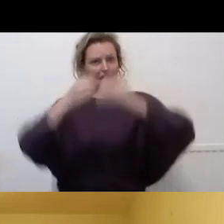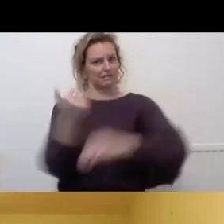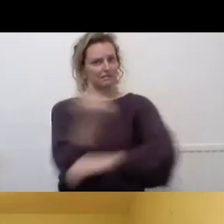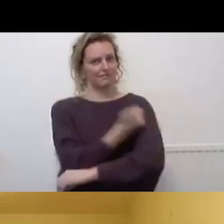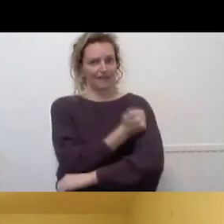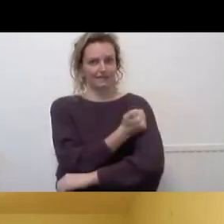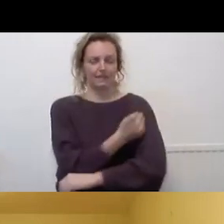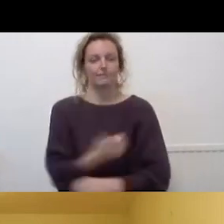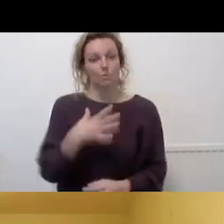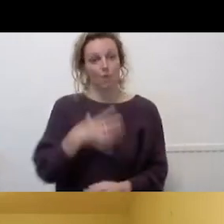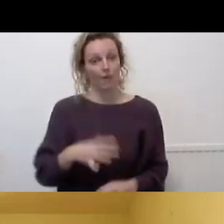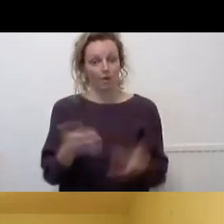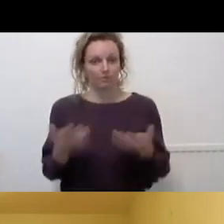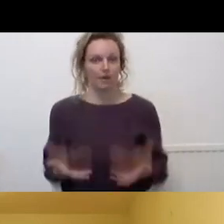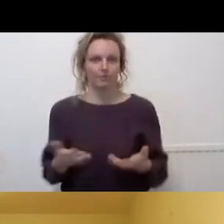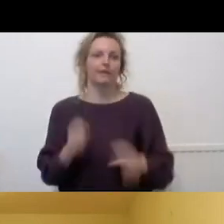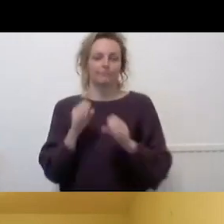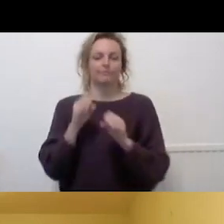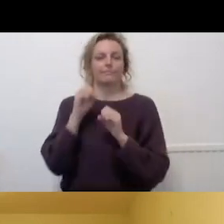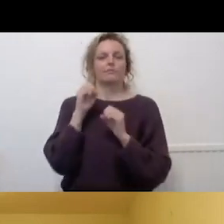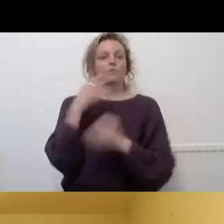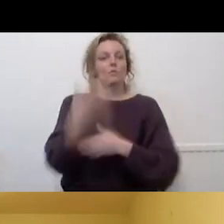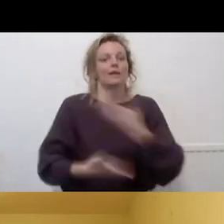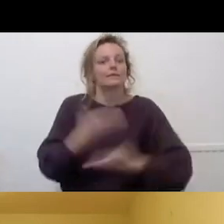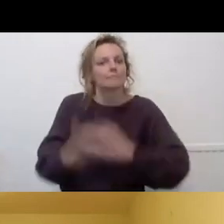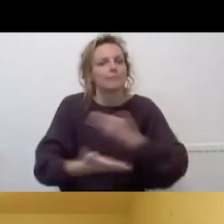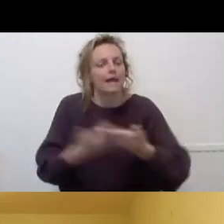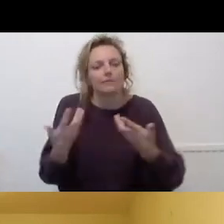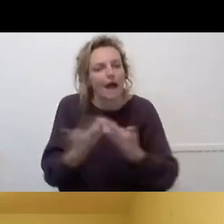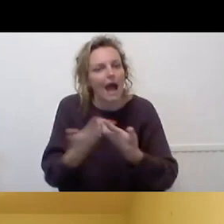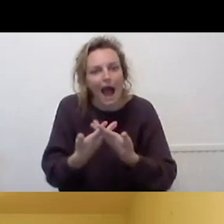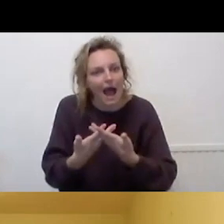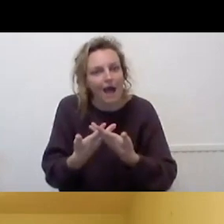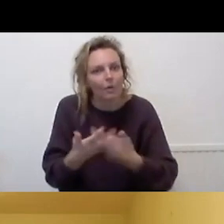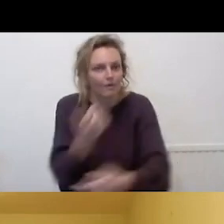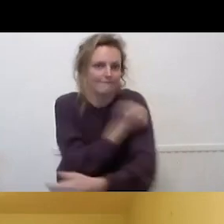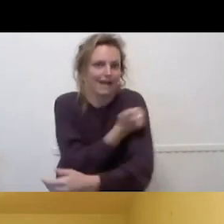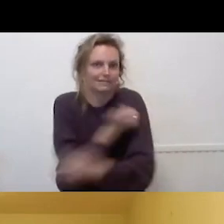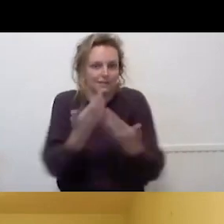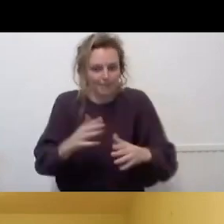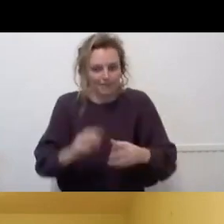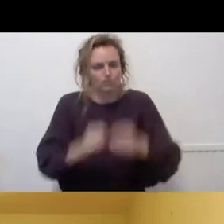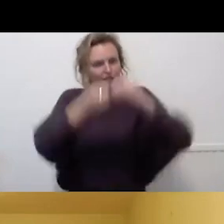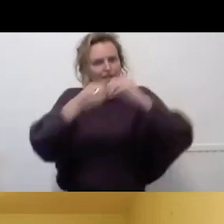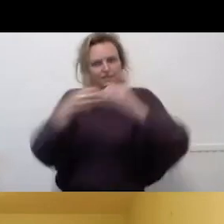so quickly and talk about some of the questions that the processes pose.